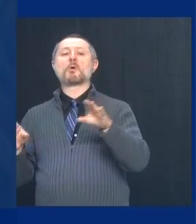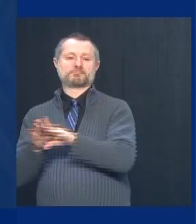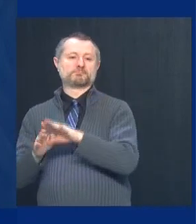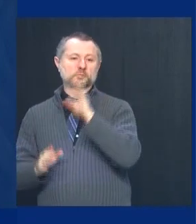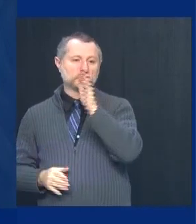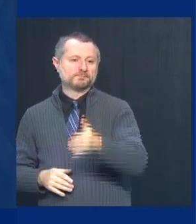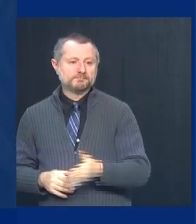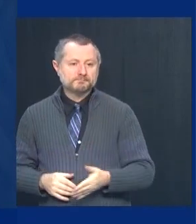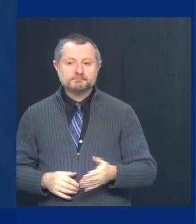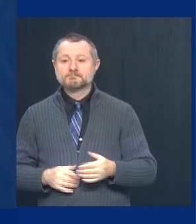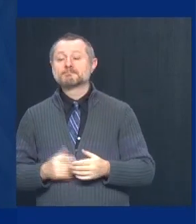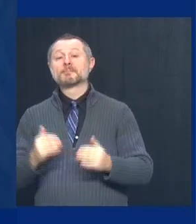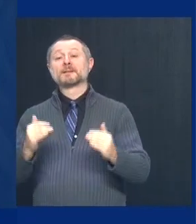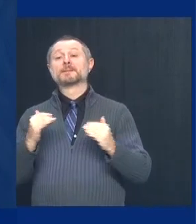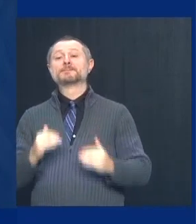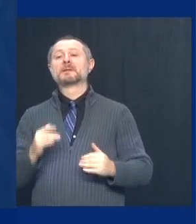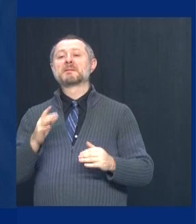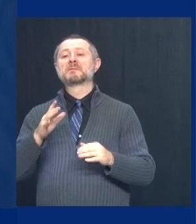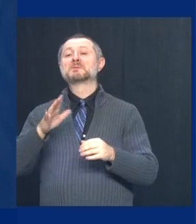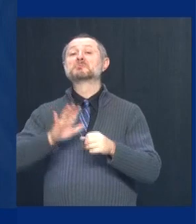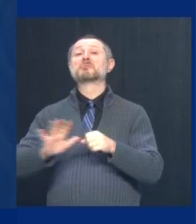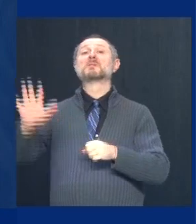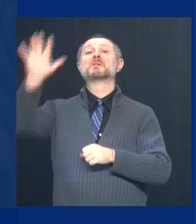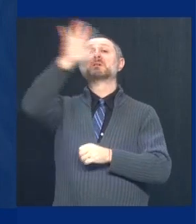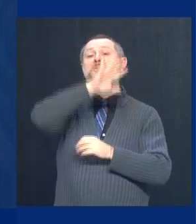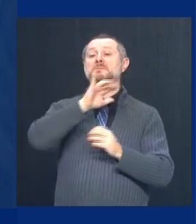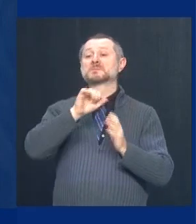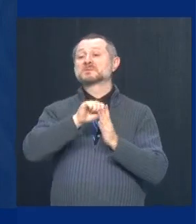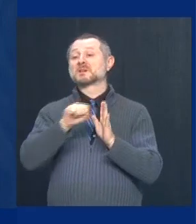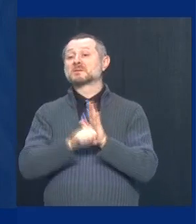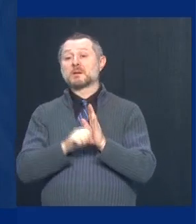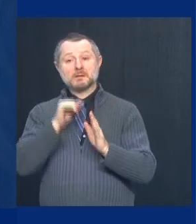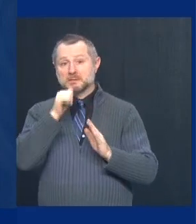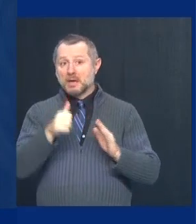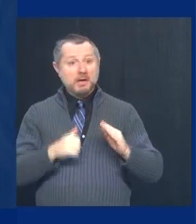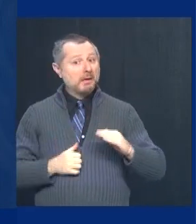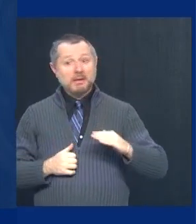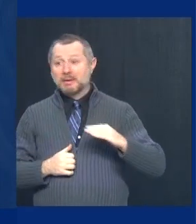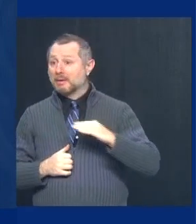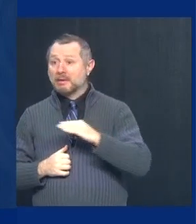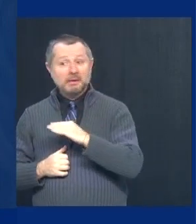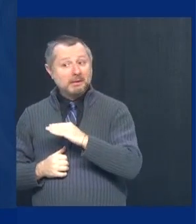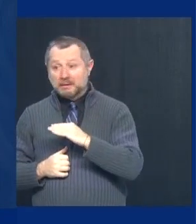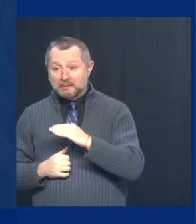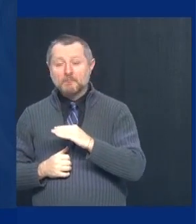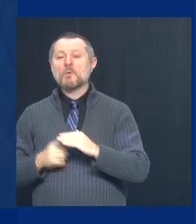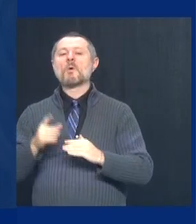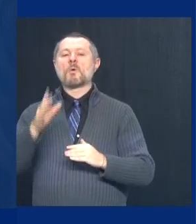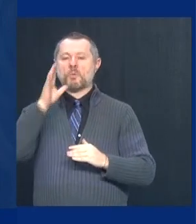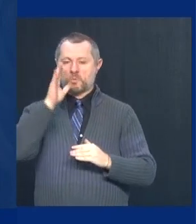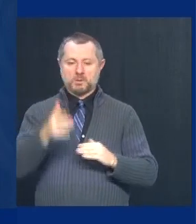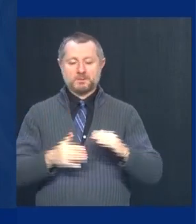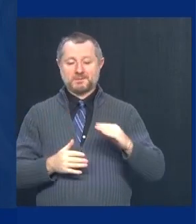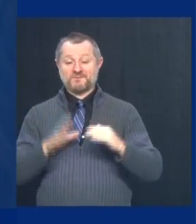CITY. IN THE REST OF THE STATE, ANY REGION WHERE THE HOSPITALIZATION